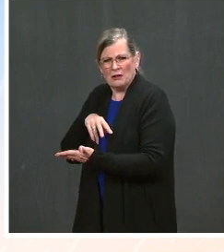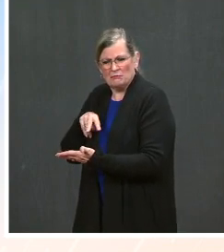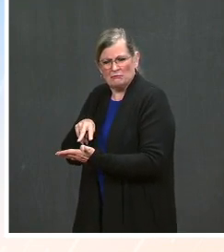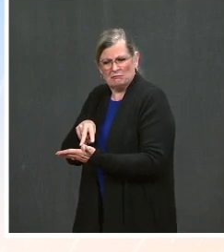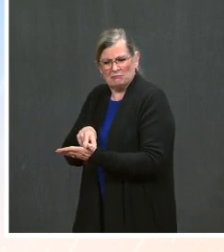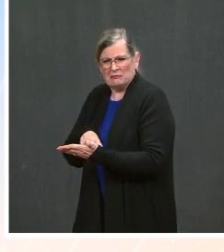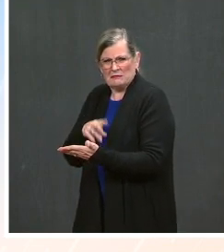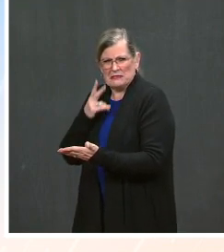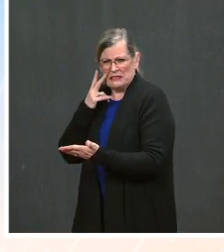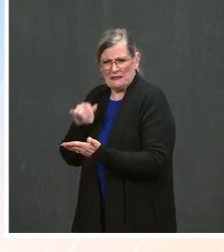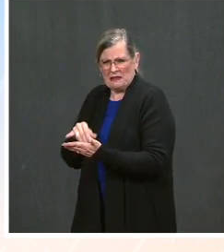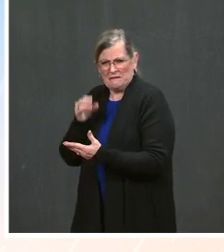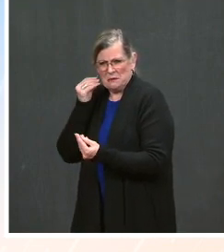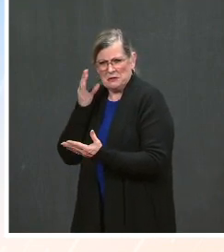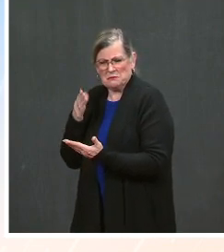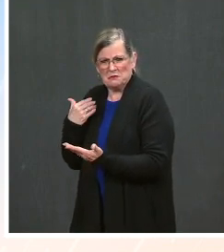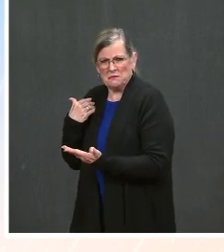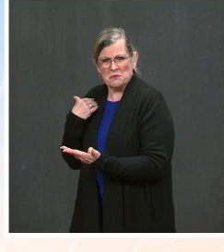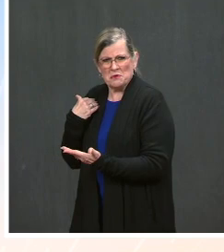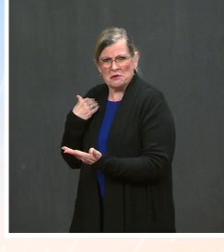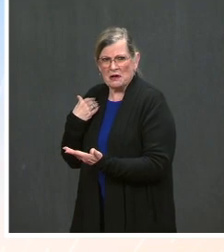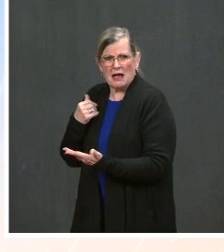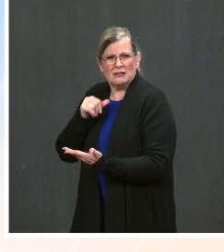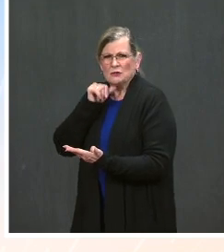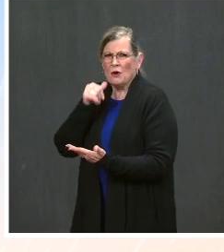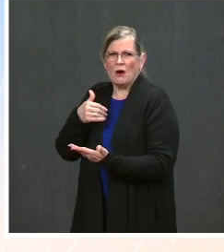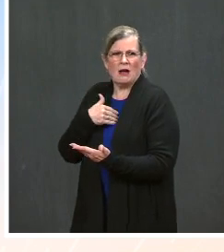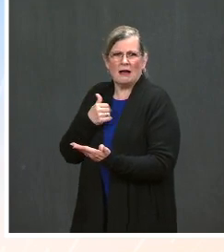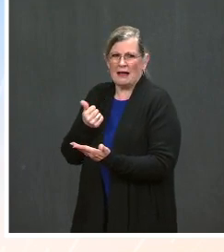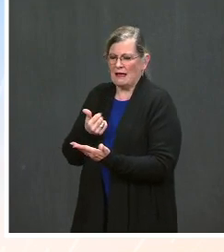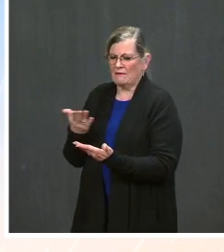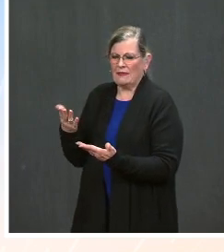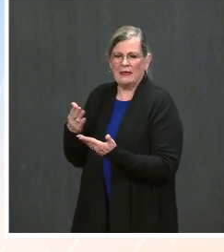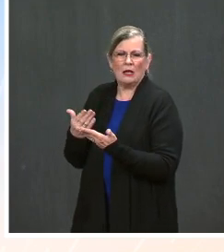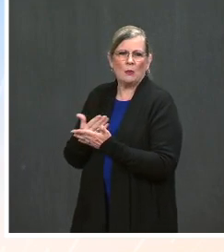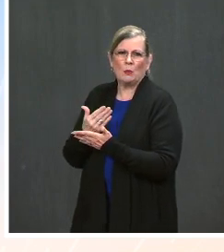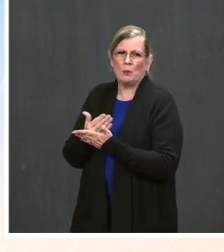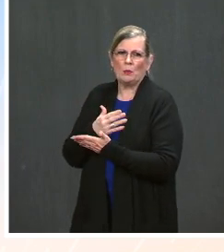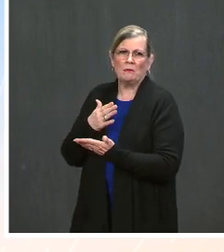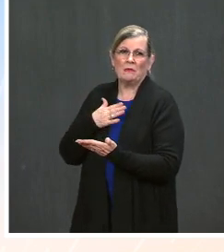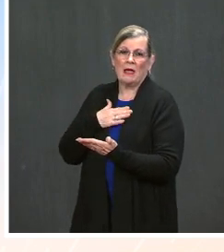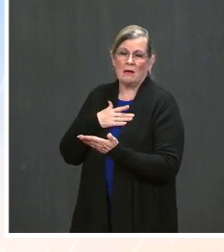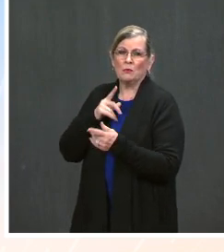I don't know if I have anything new on this. I'm happy to talk to our national security team and see if we have a specific. The Press: Okay, great.